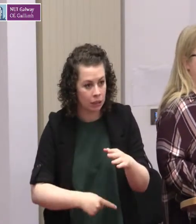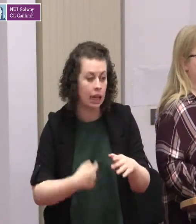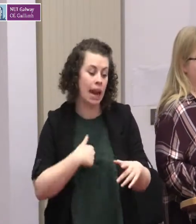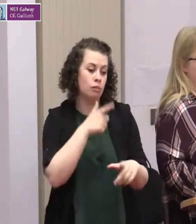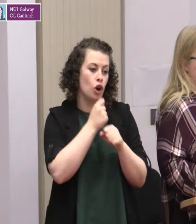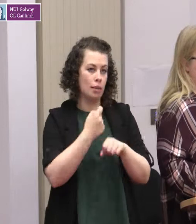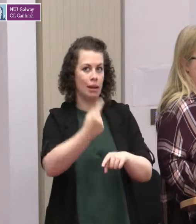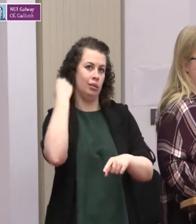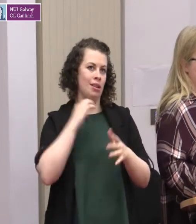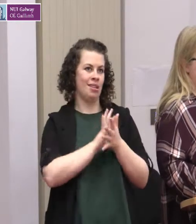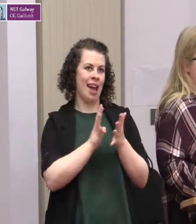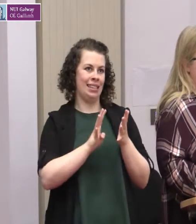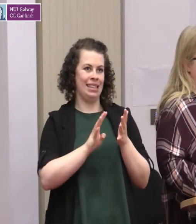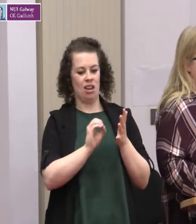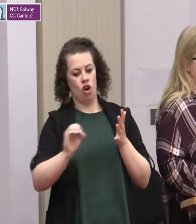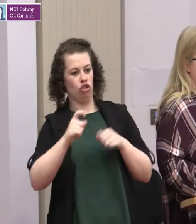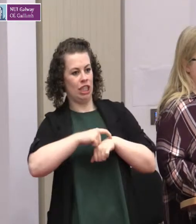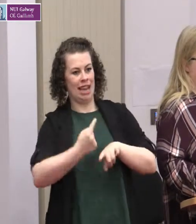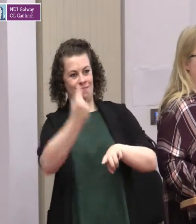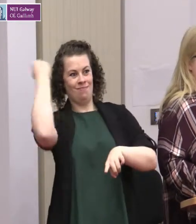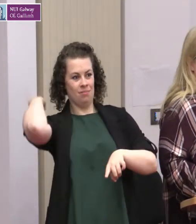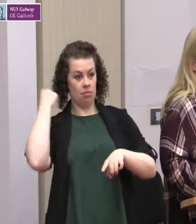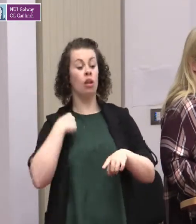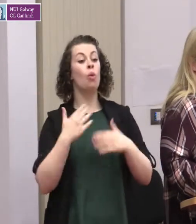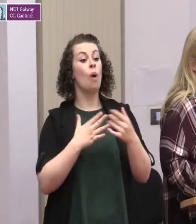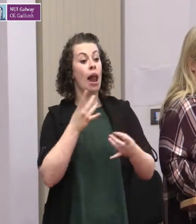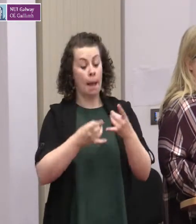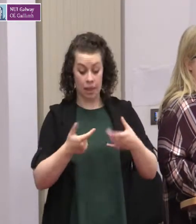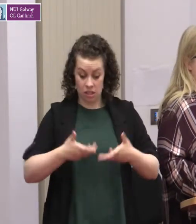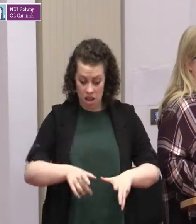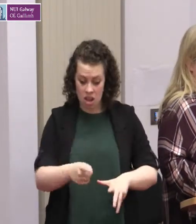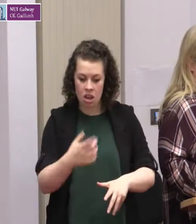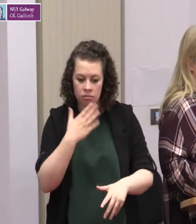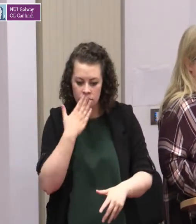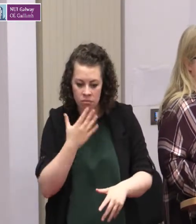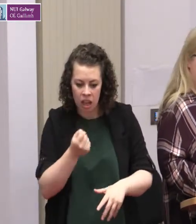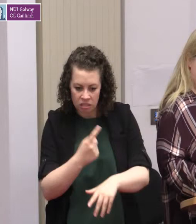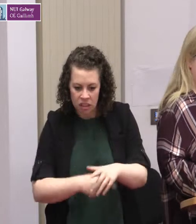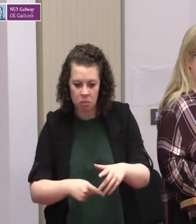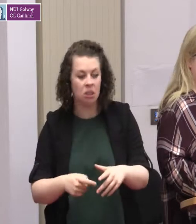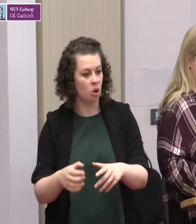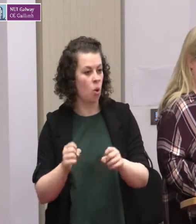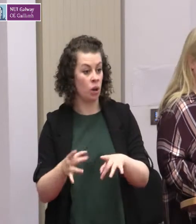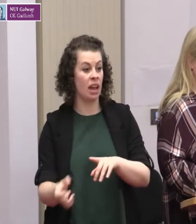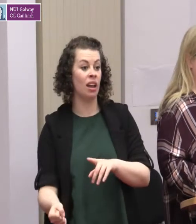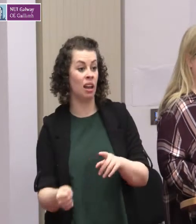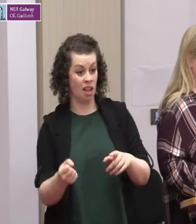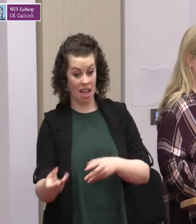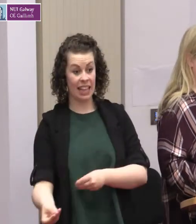about twentieth century Ireland, were returned often not by the adoptive parents but the